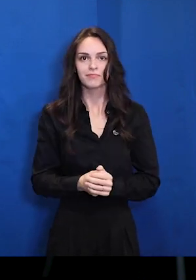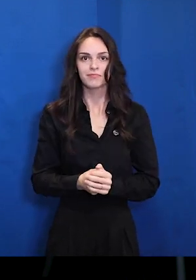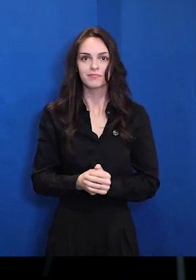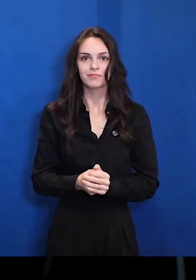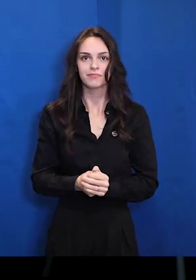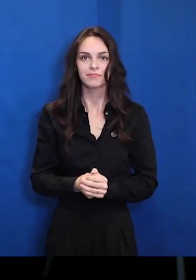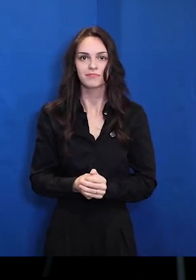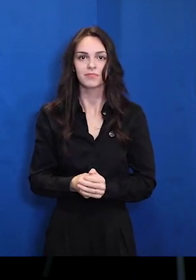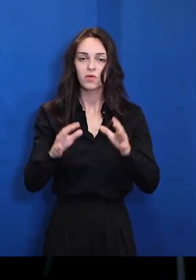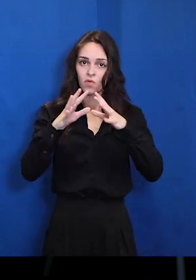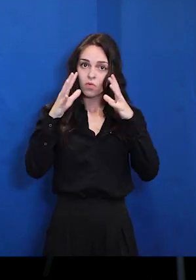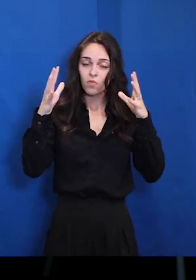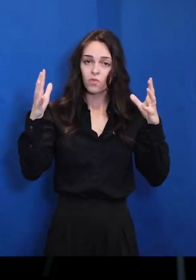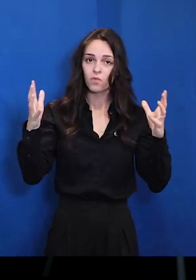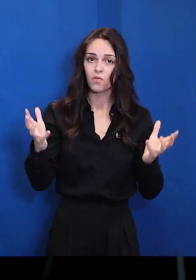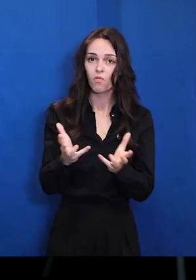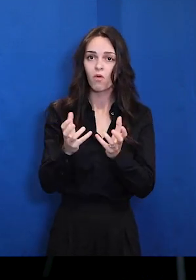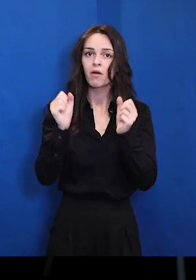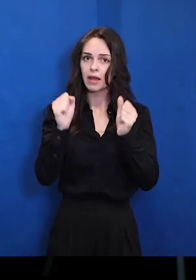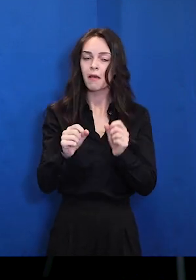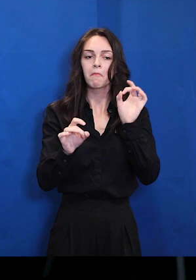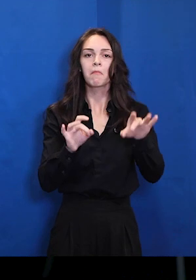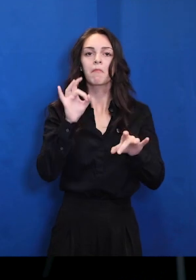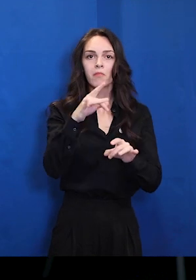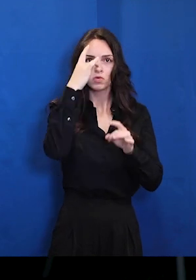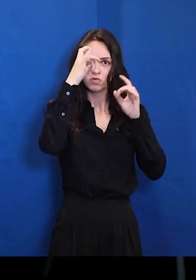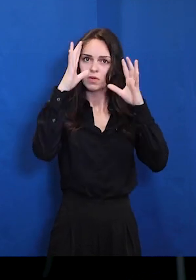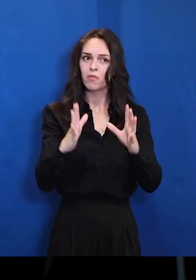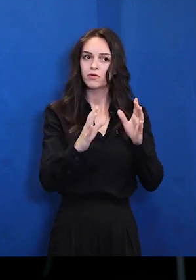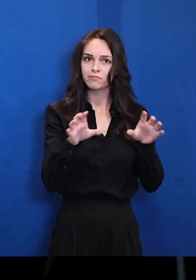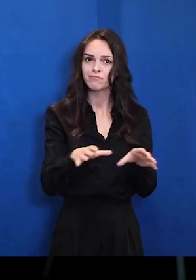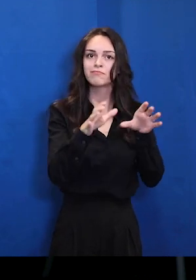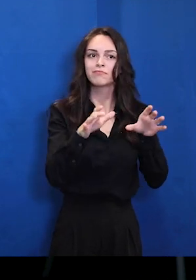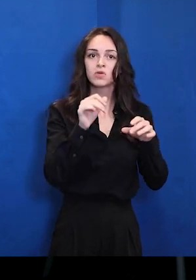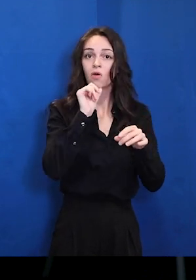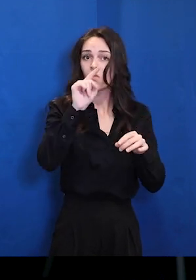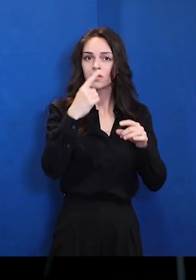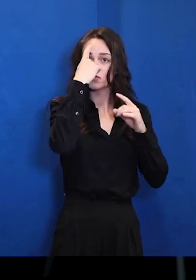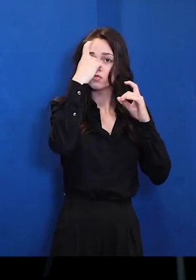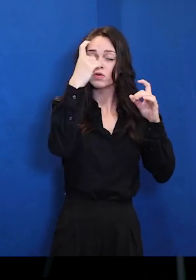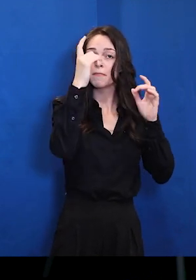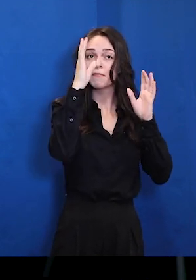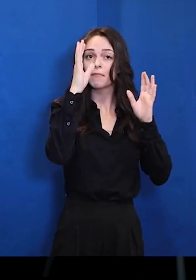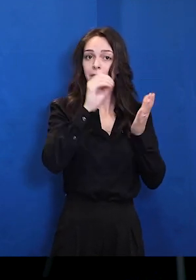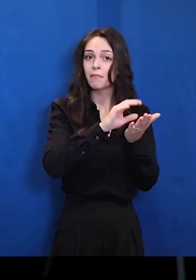and made it possible. The world can do with a few more dreamers. But don't just dream, act.